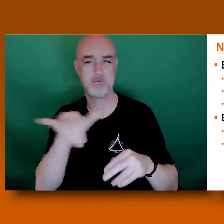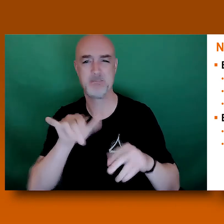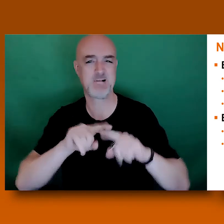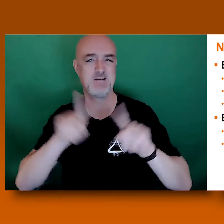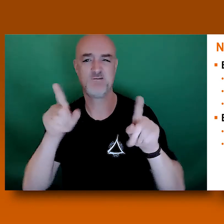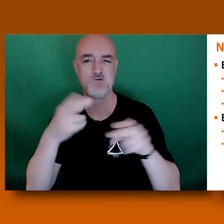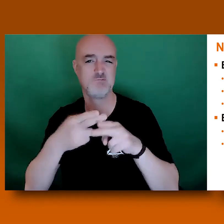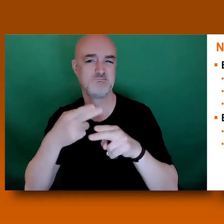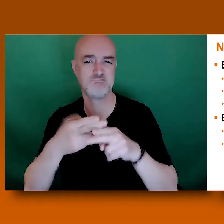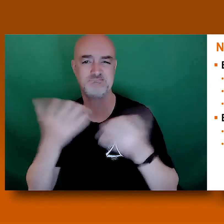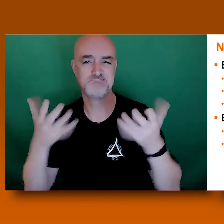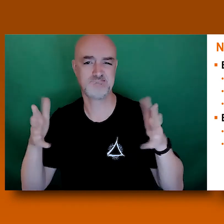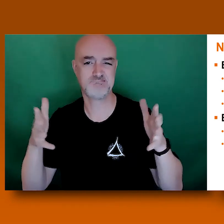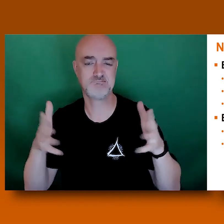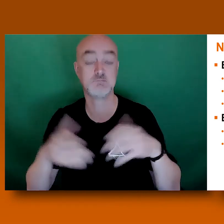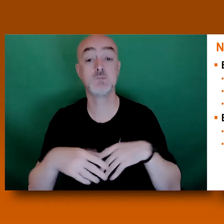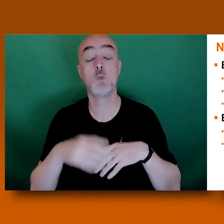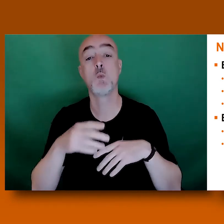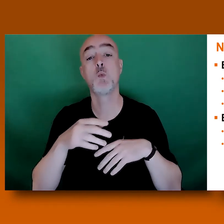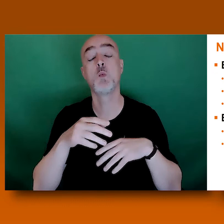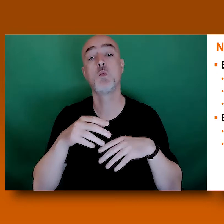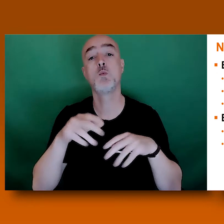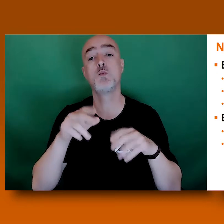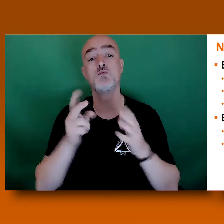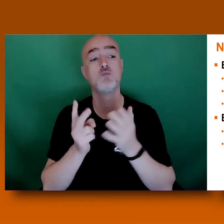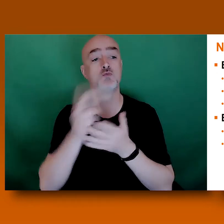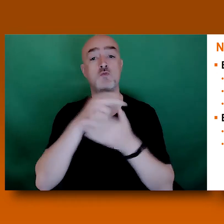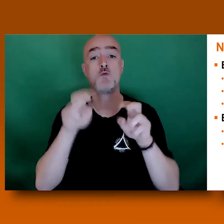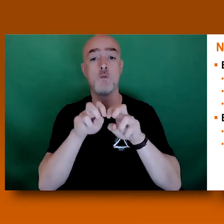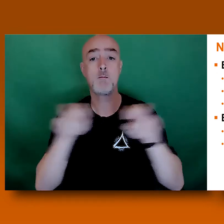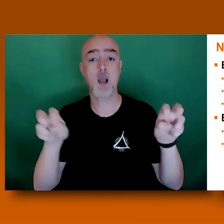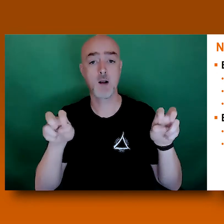they have similar names but they're not quite exactly the same.